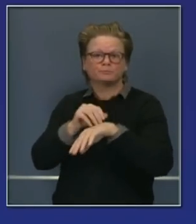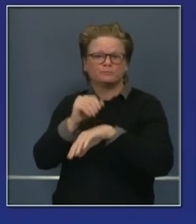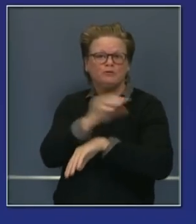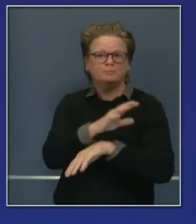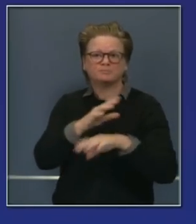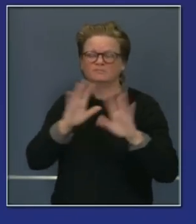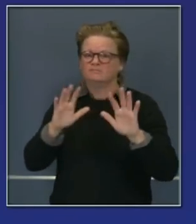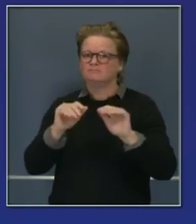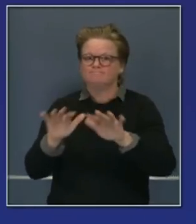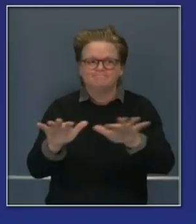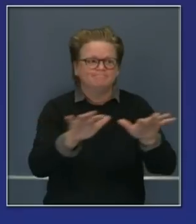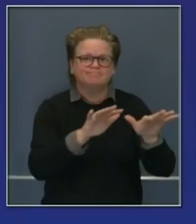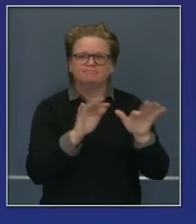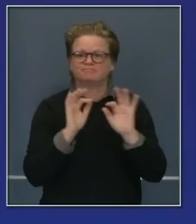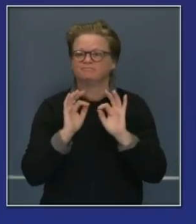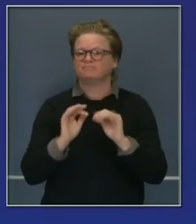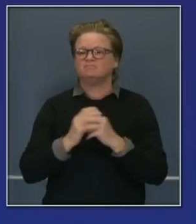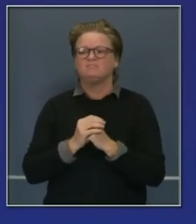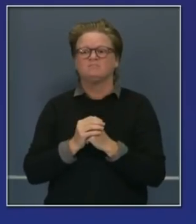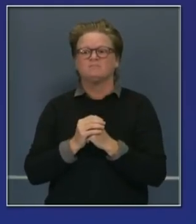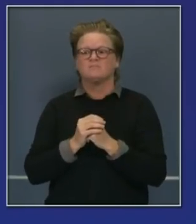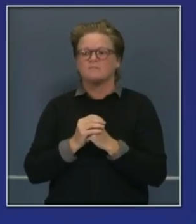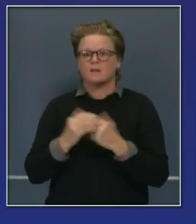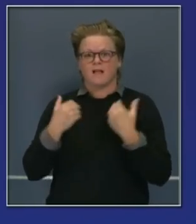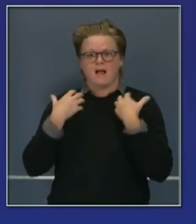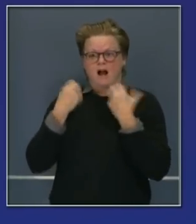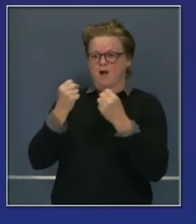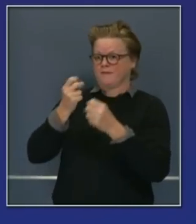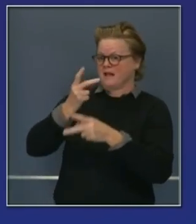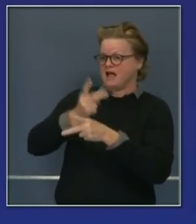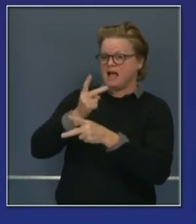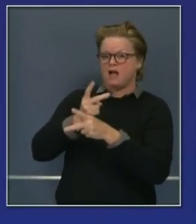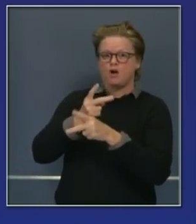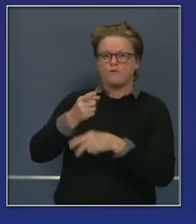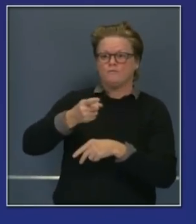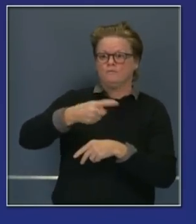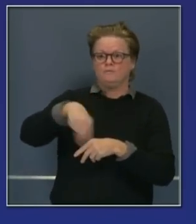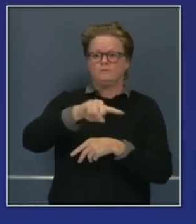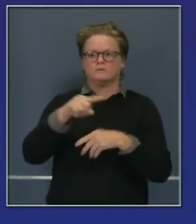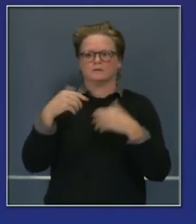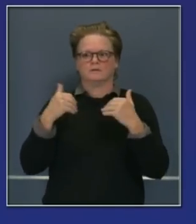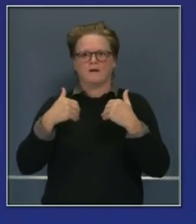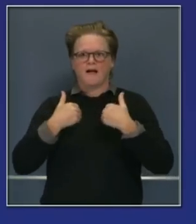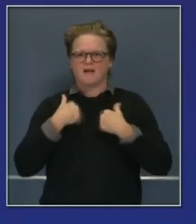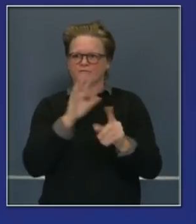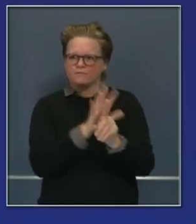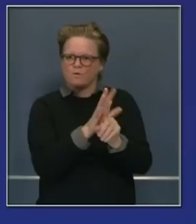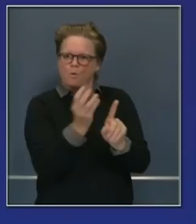OUR SYSTEM. ALL OF THAT, IN ADDITION TO WHAT THE HEALTHCARE DELIVERY